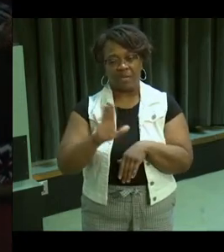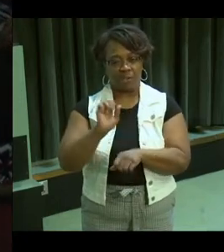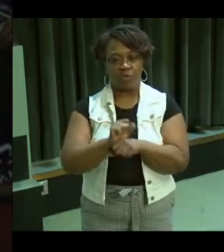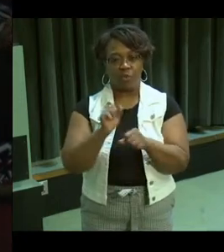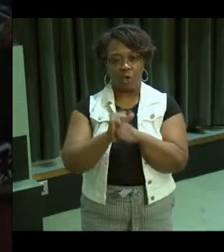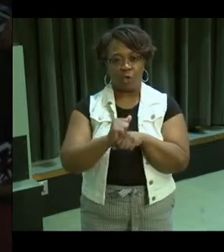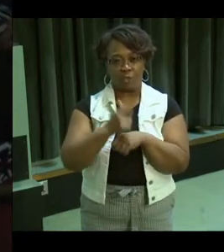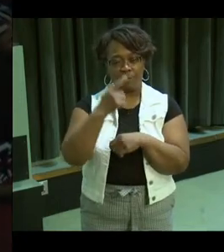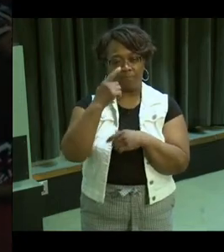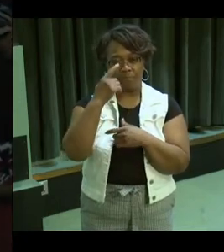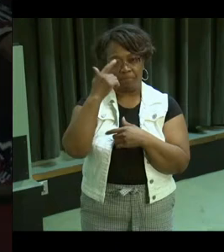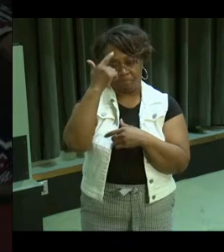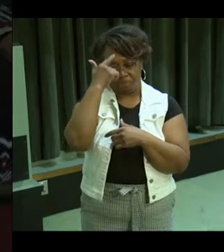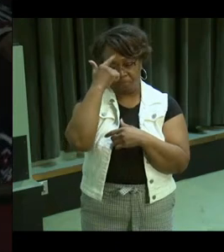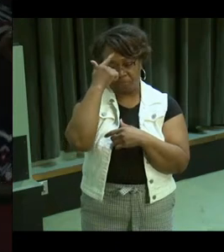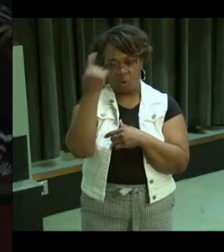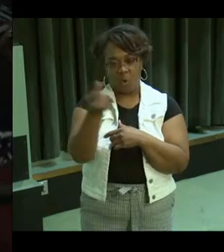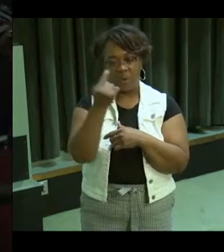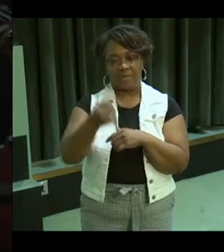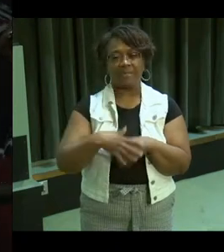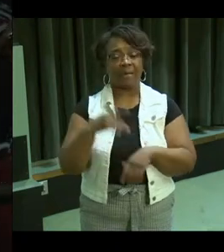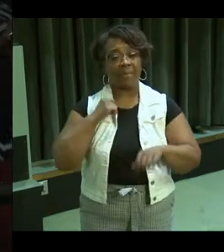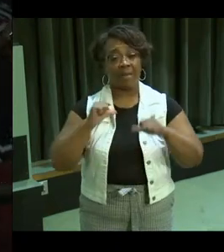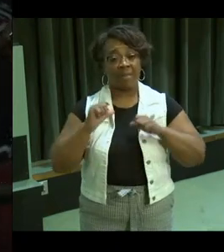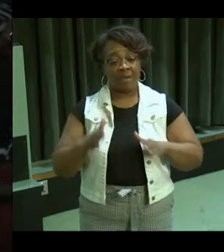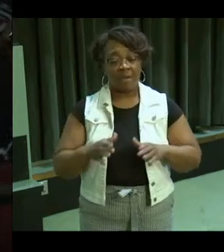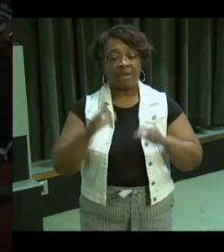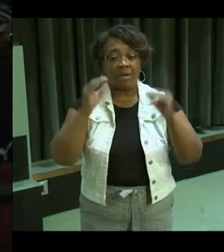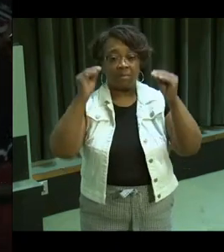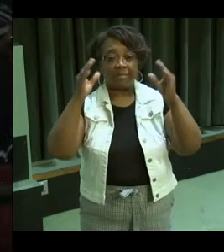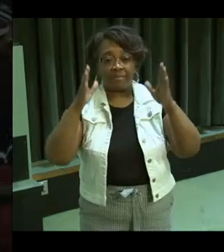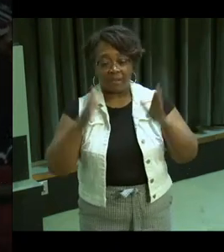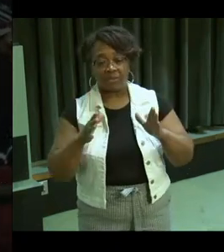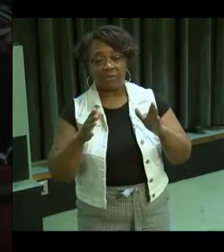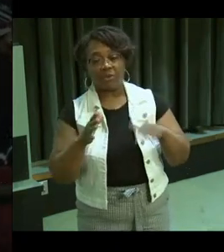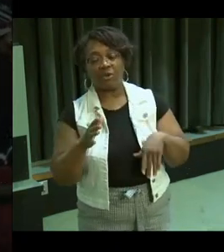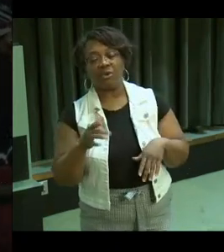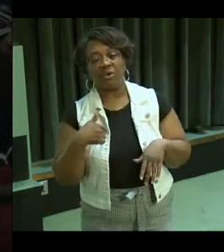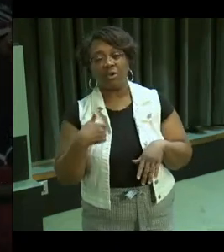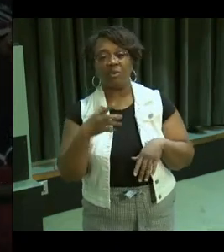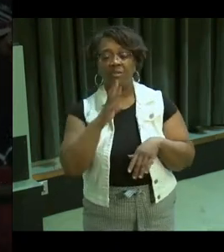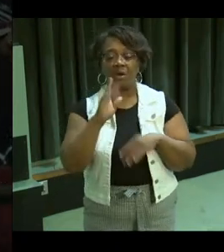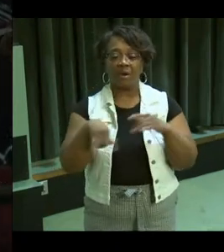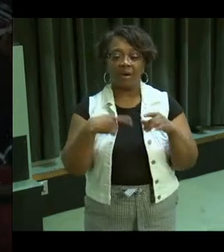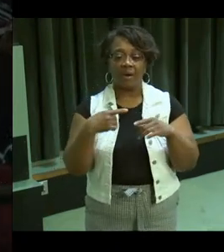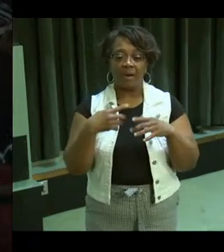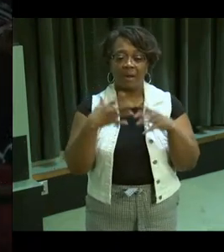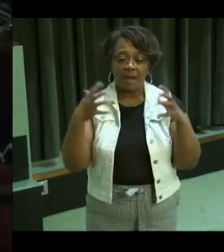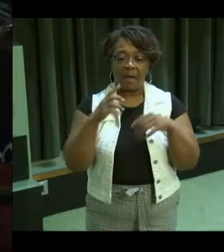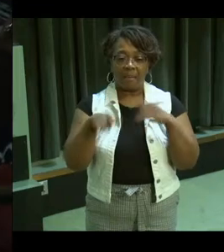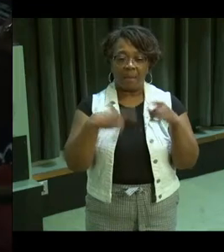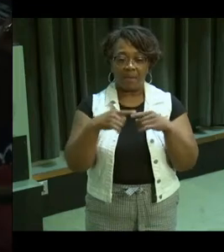theater professor, and I teach a class where we talk a lot about